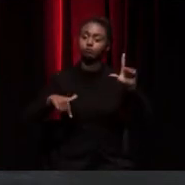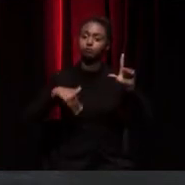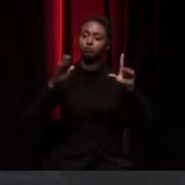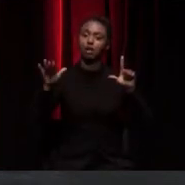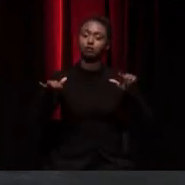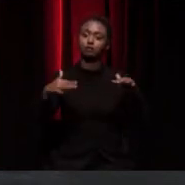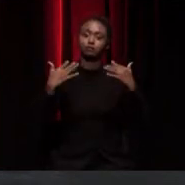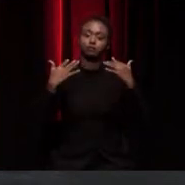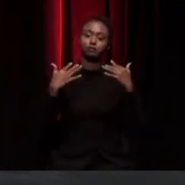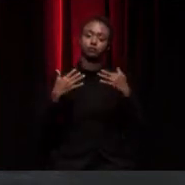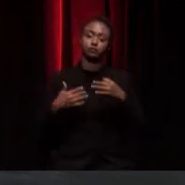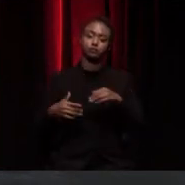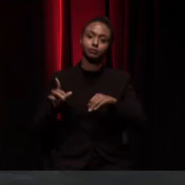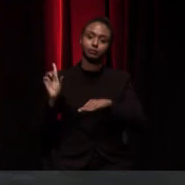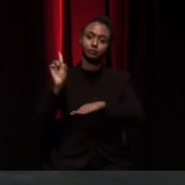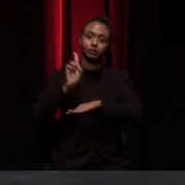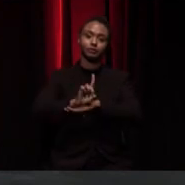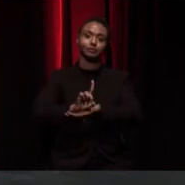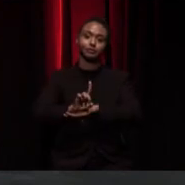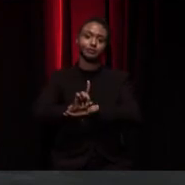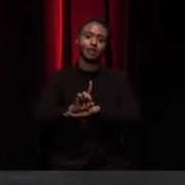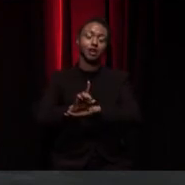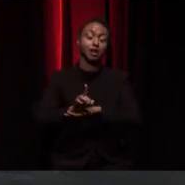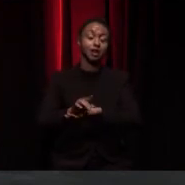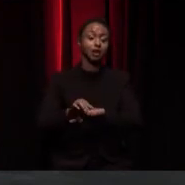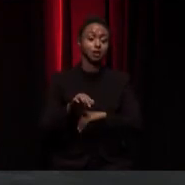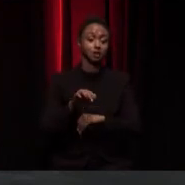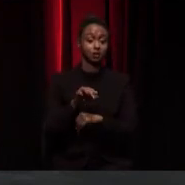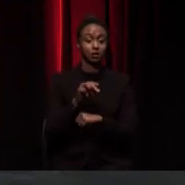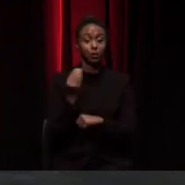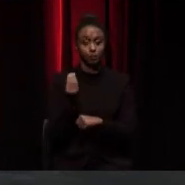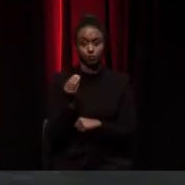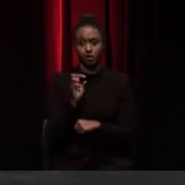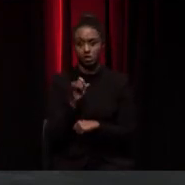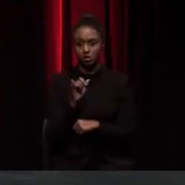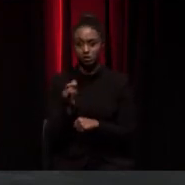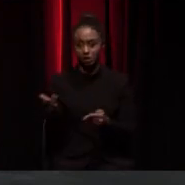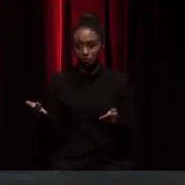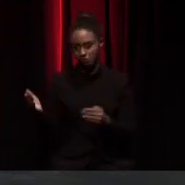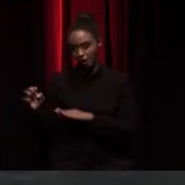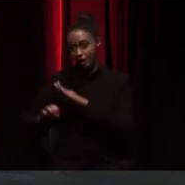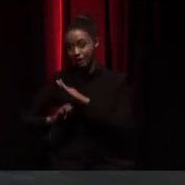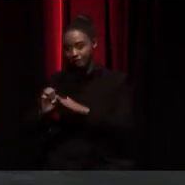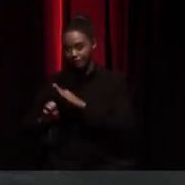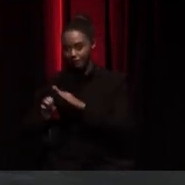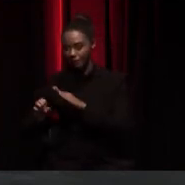You see... when technology companies start